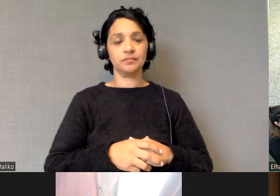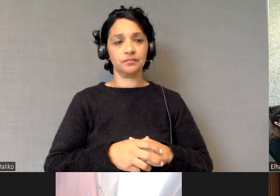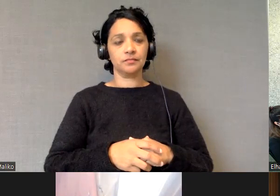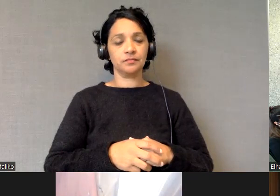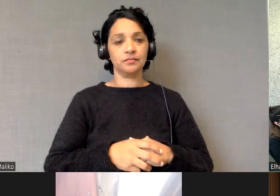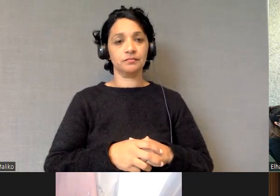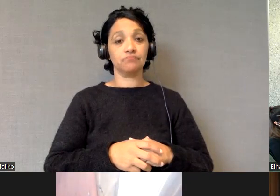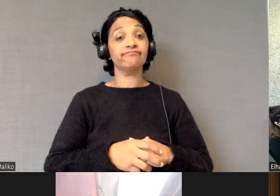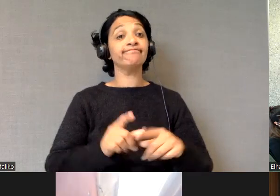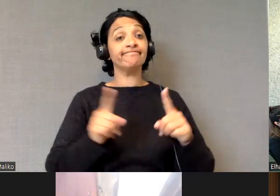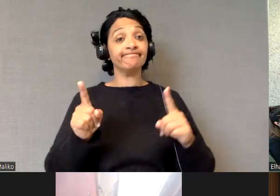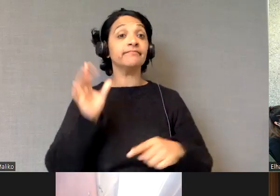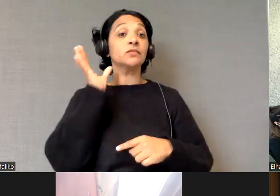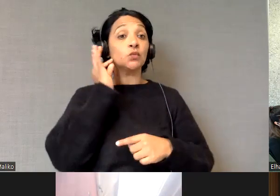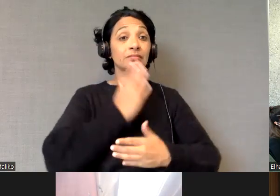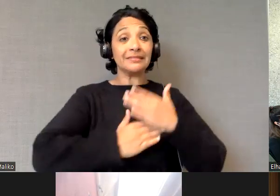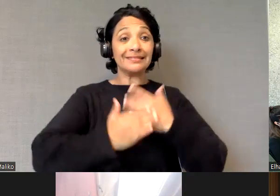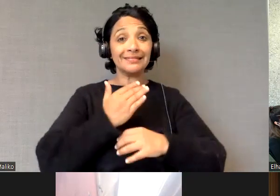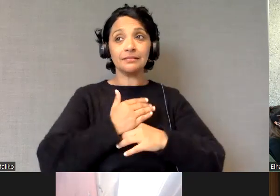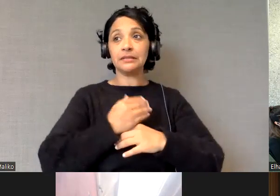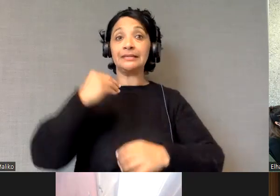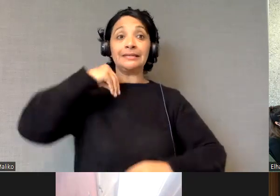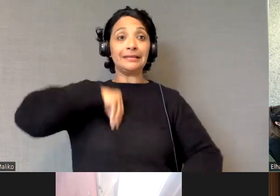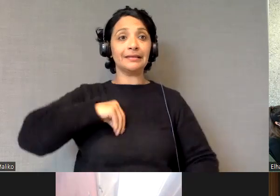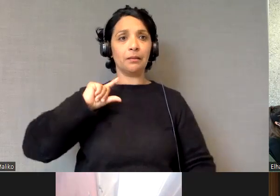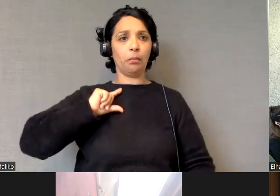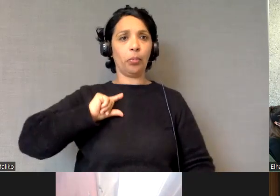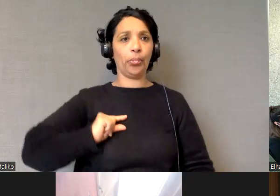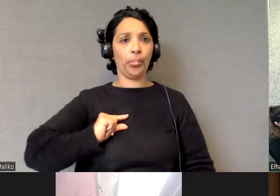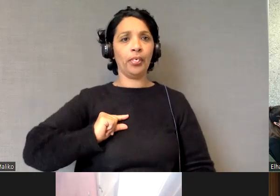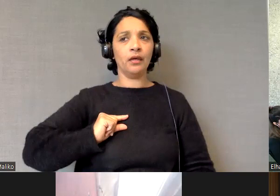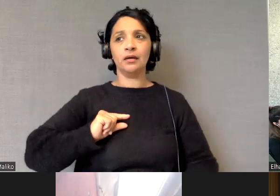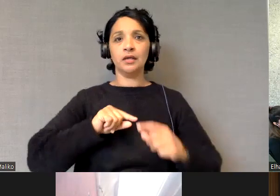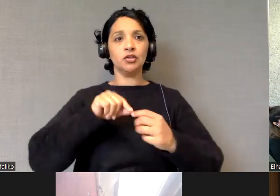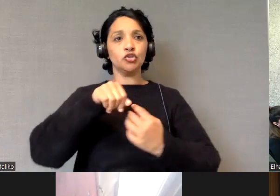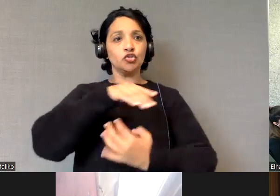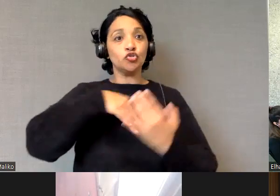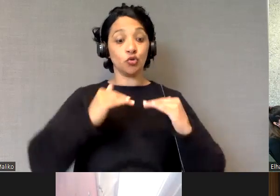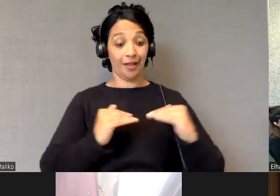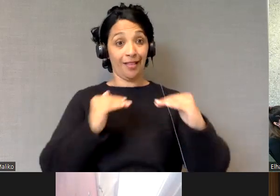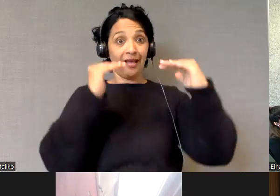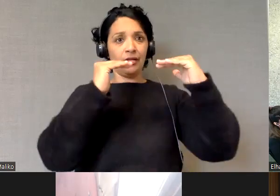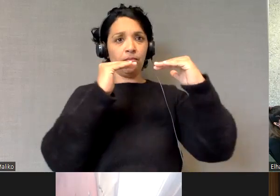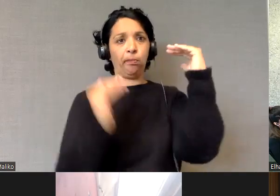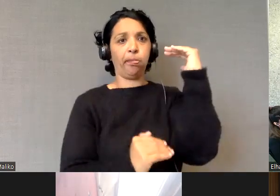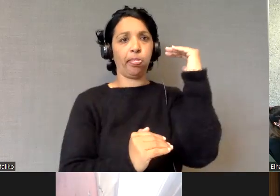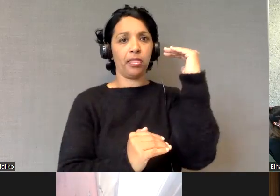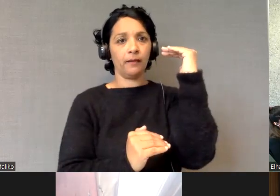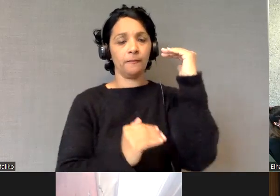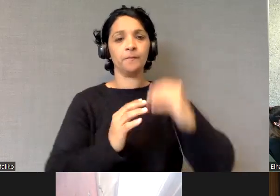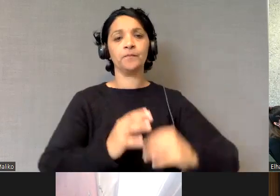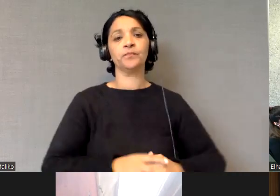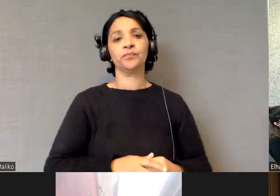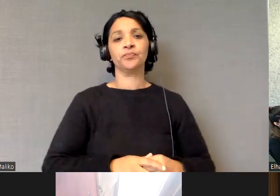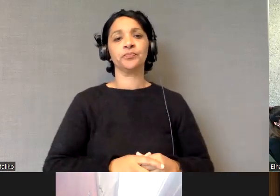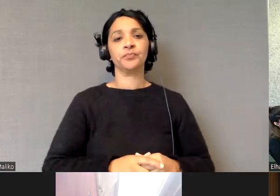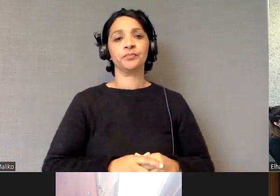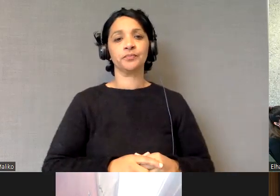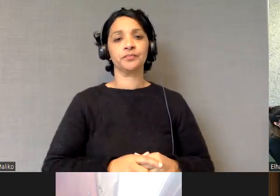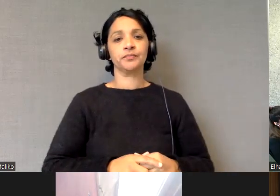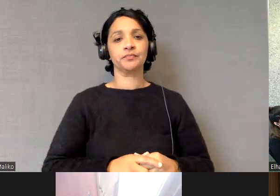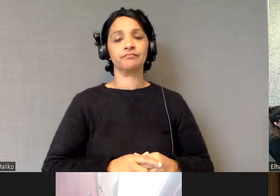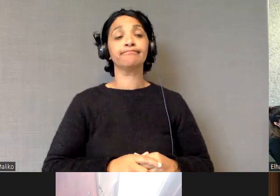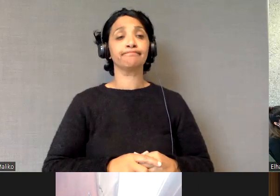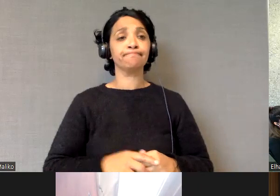income and social status, increase of risk, sexual violence and abuse including gender-based